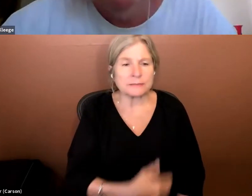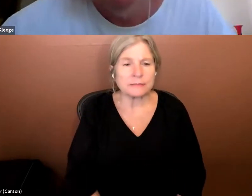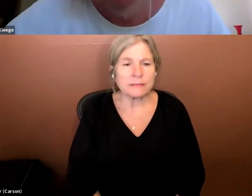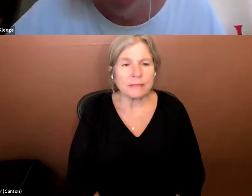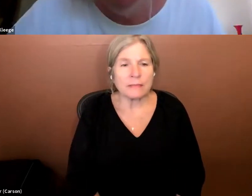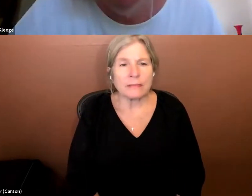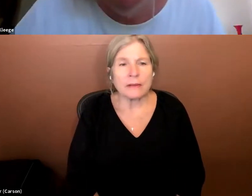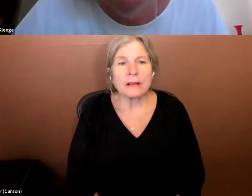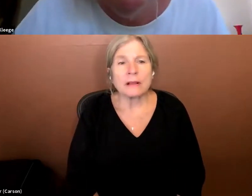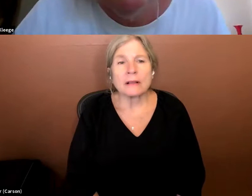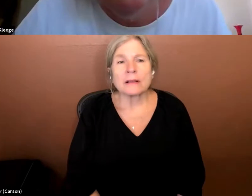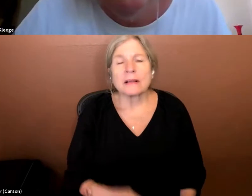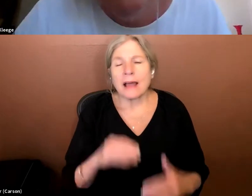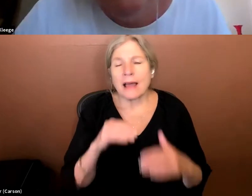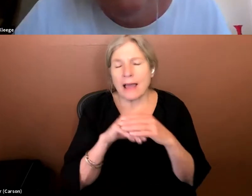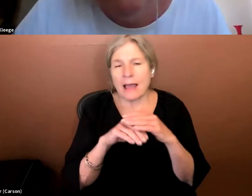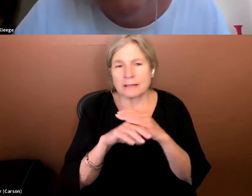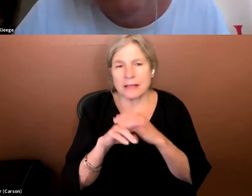Some access notes. You can turn on